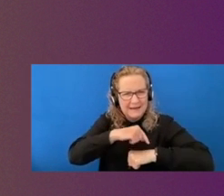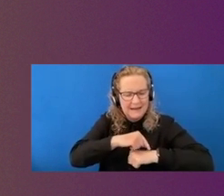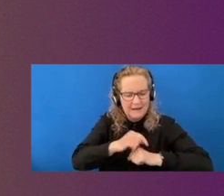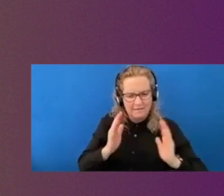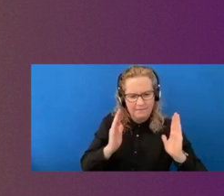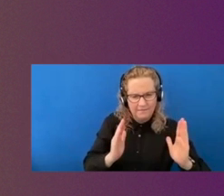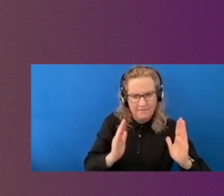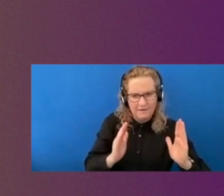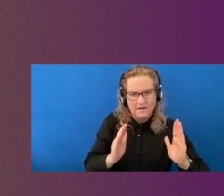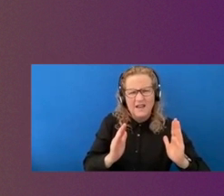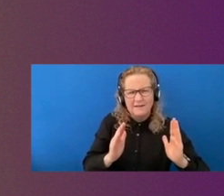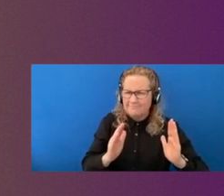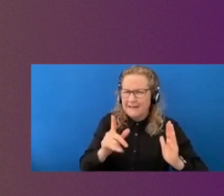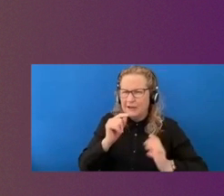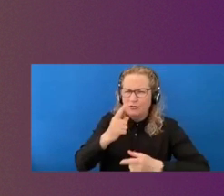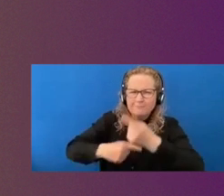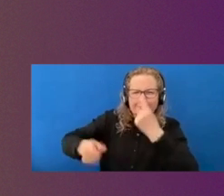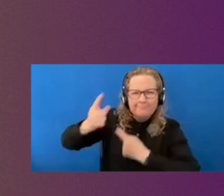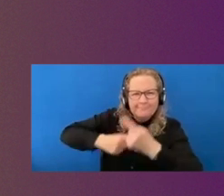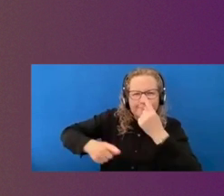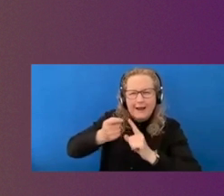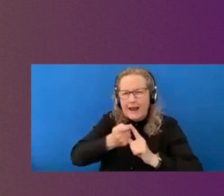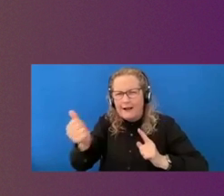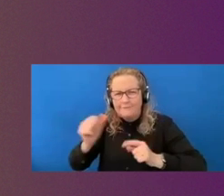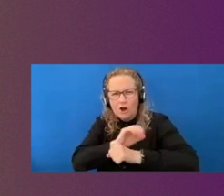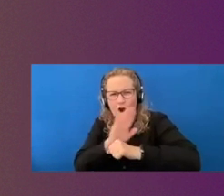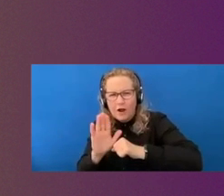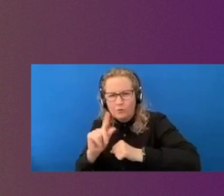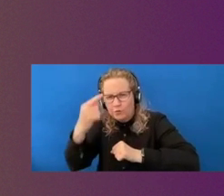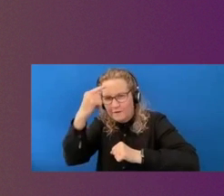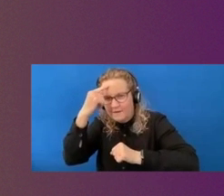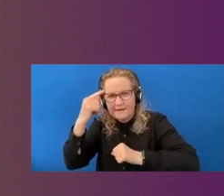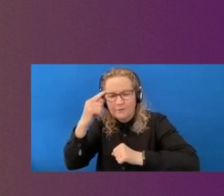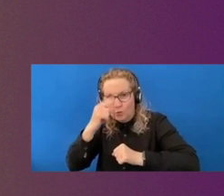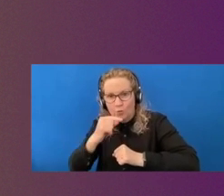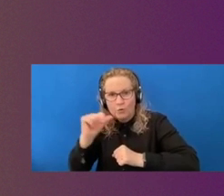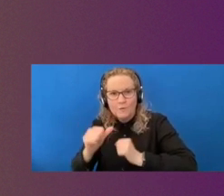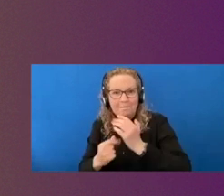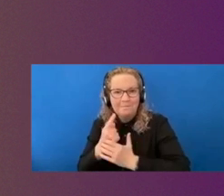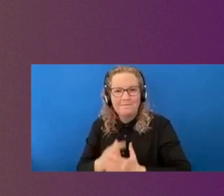can you just quickly speak to that and explain it yeah definitely yeah yeah for sure thanks um